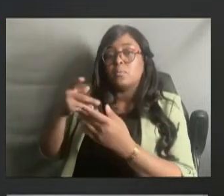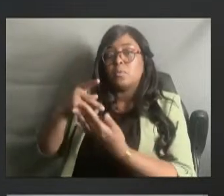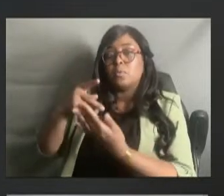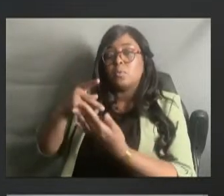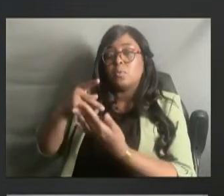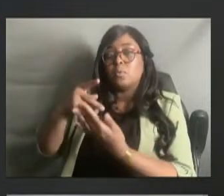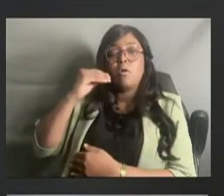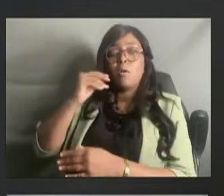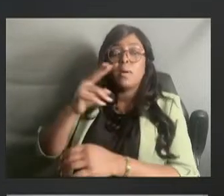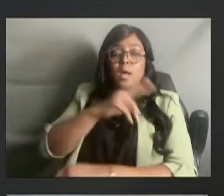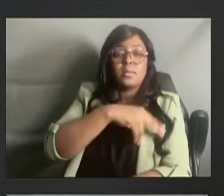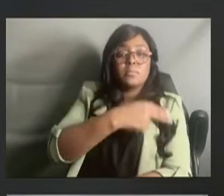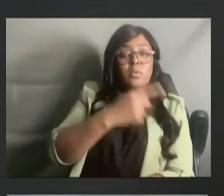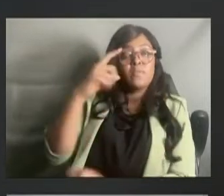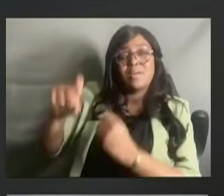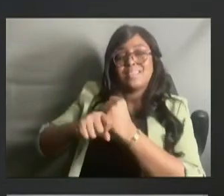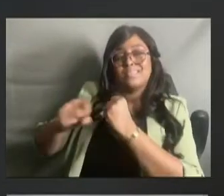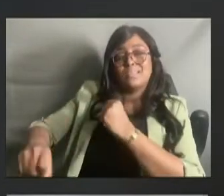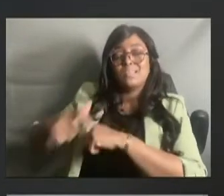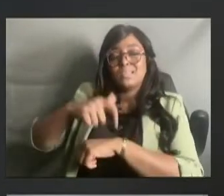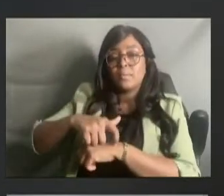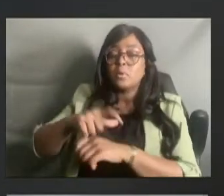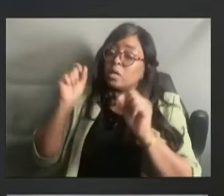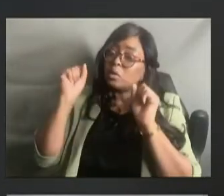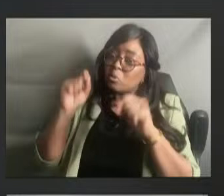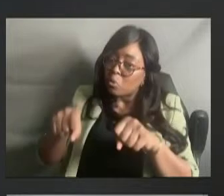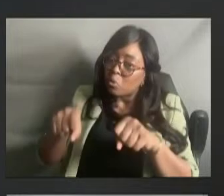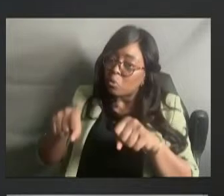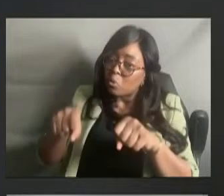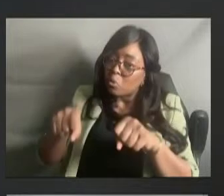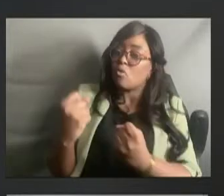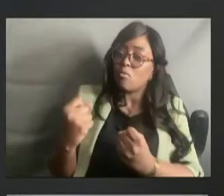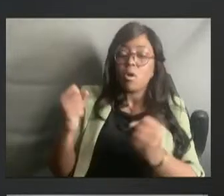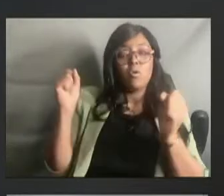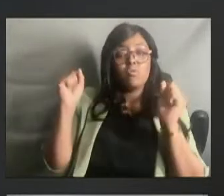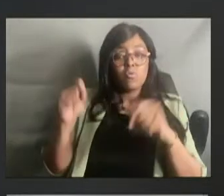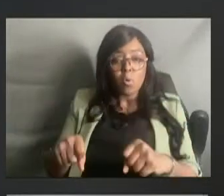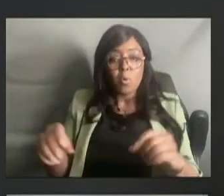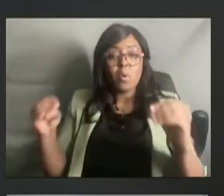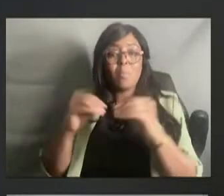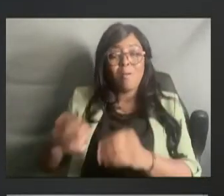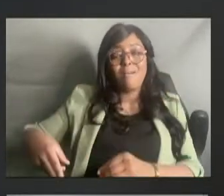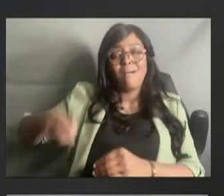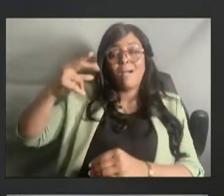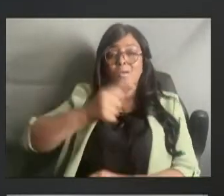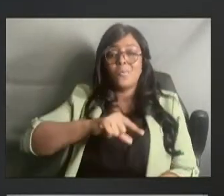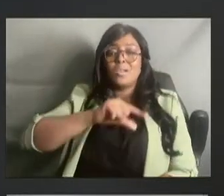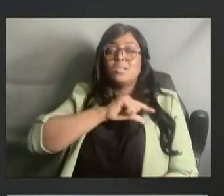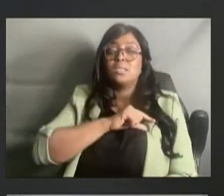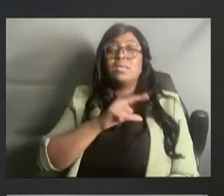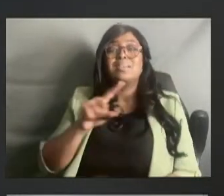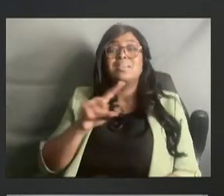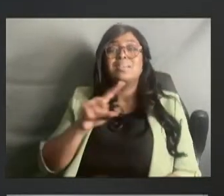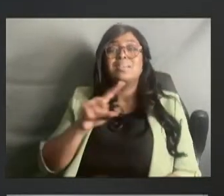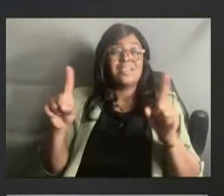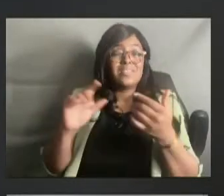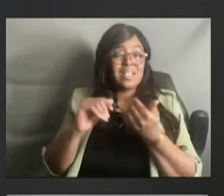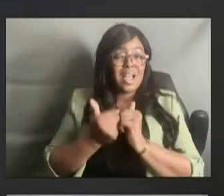our blended learning program for home and hospital for extended times, but it could be a lot